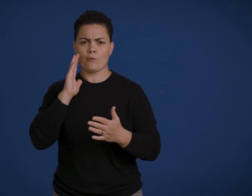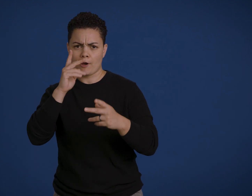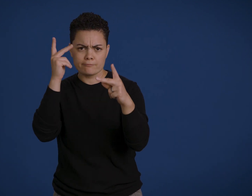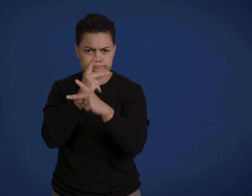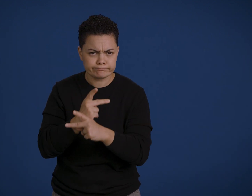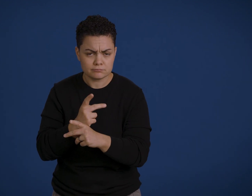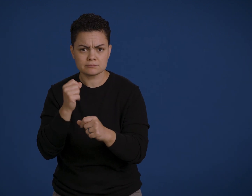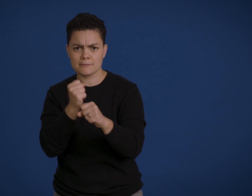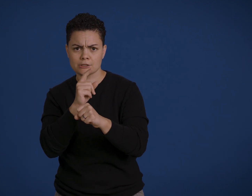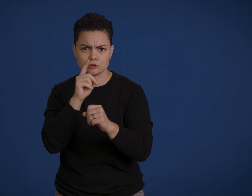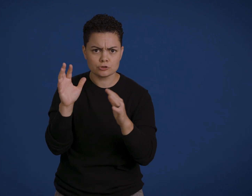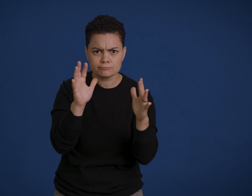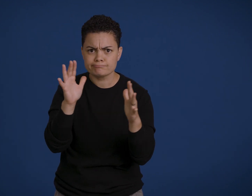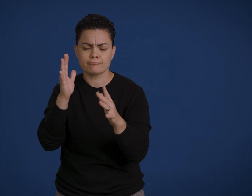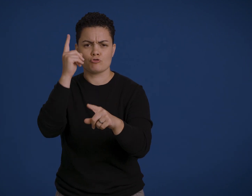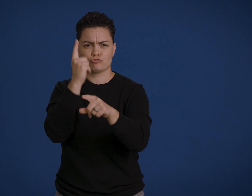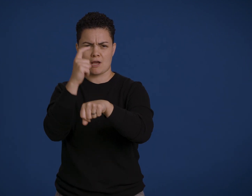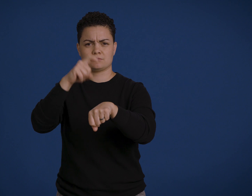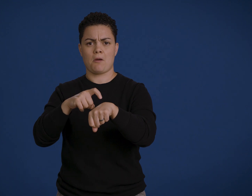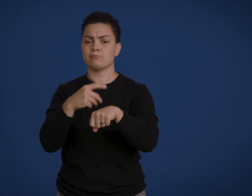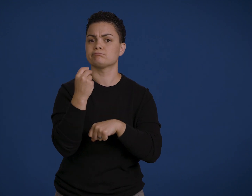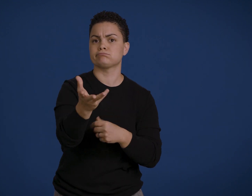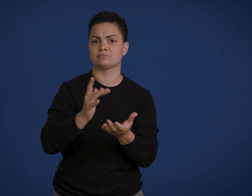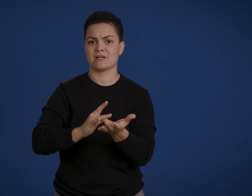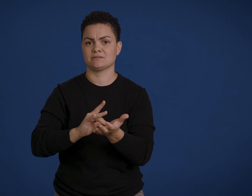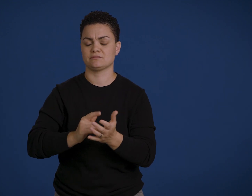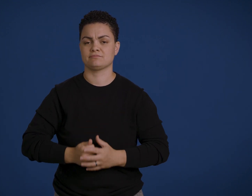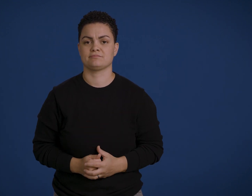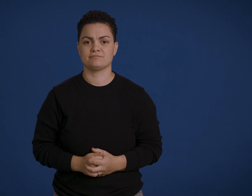It is used to determine the appropriate time for administering medication.